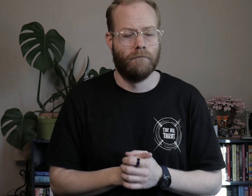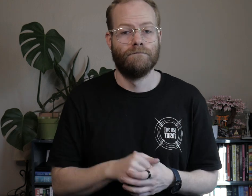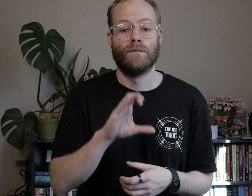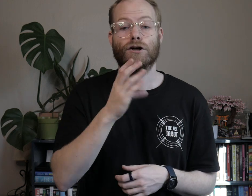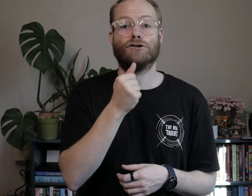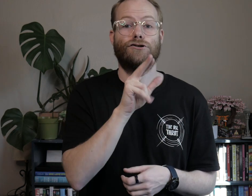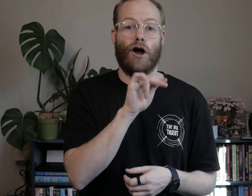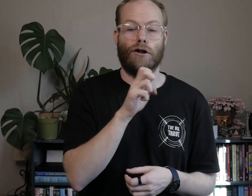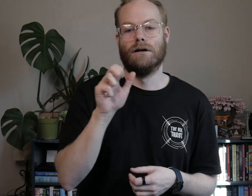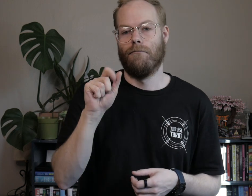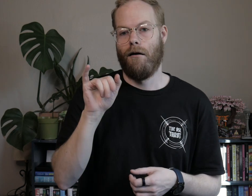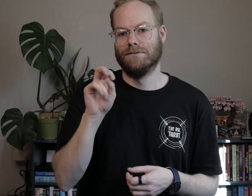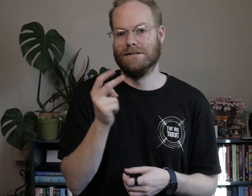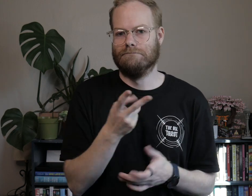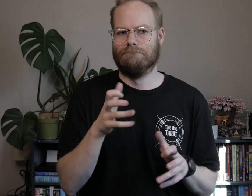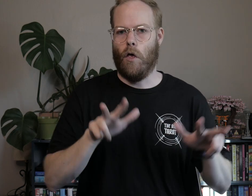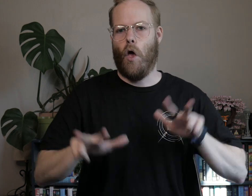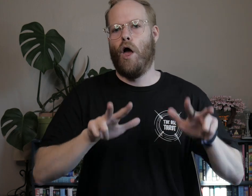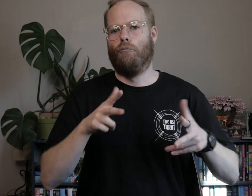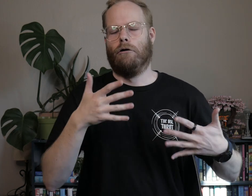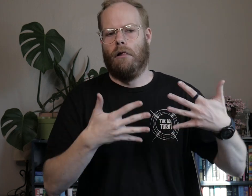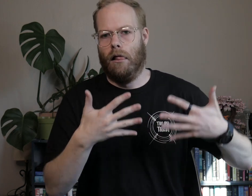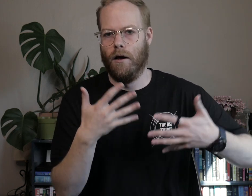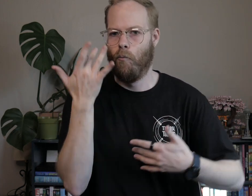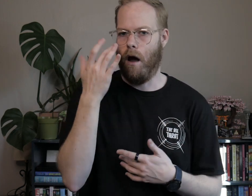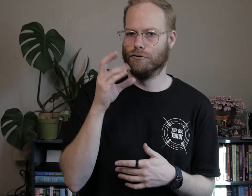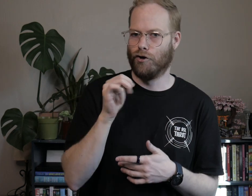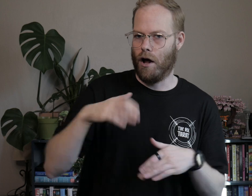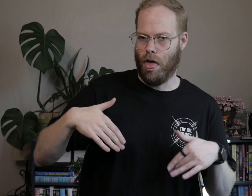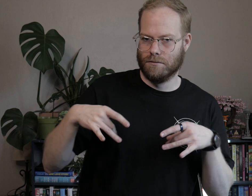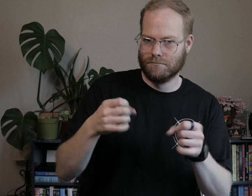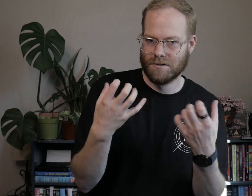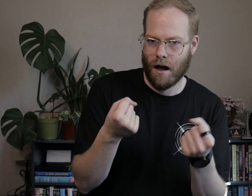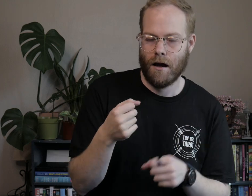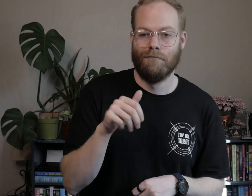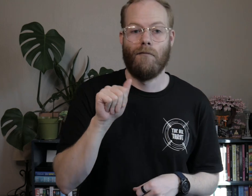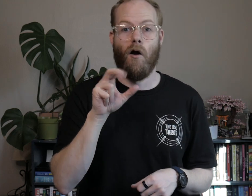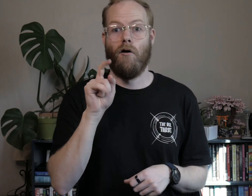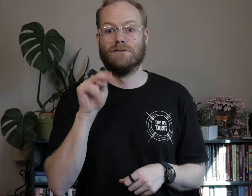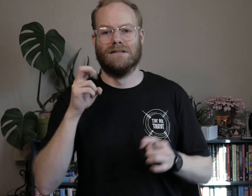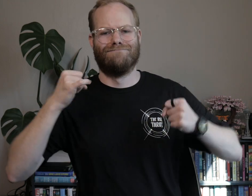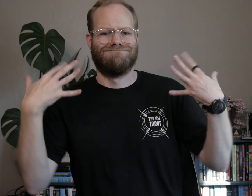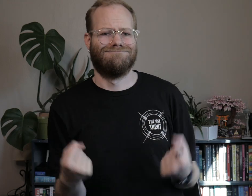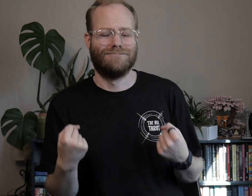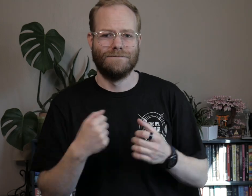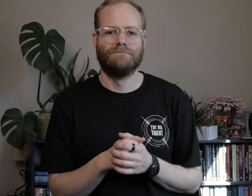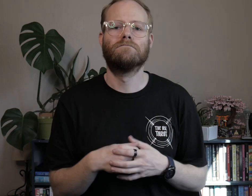Charlie and Austin get off to an awkward start because Charlie hasn’t really picked up sign yet, and Austin is fully fluent.